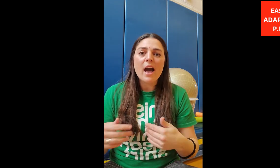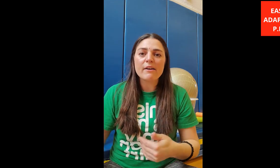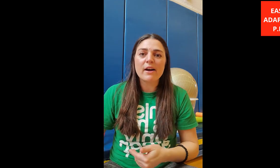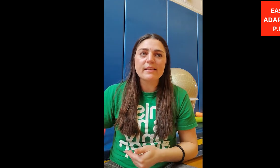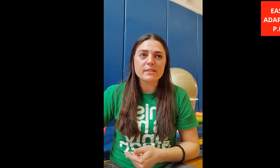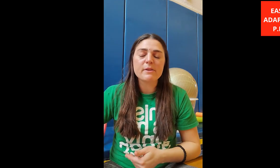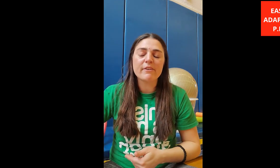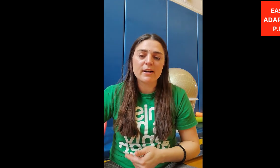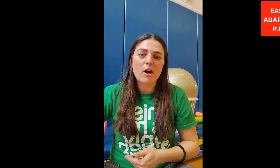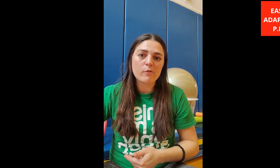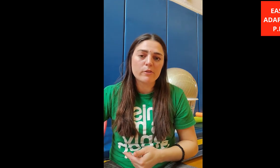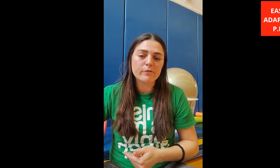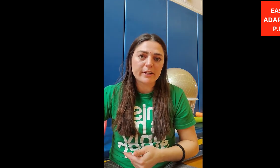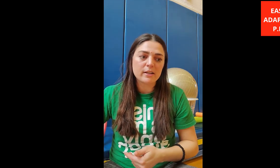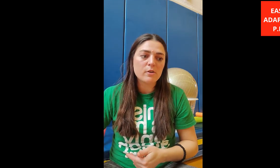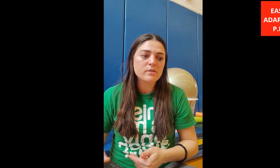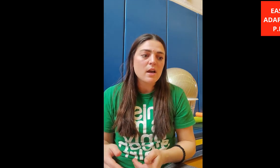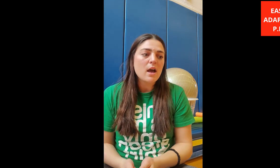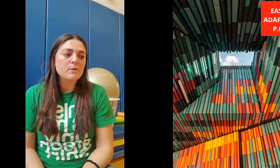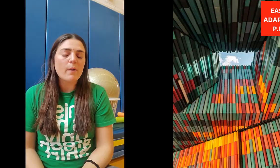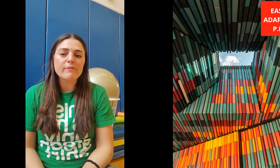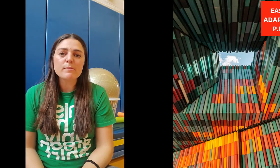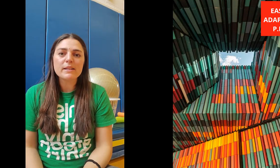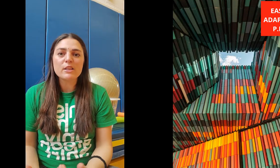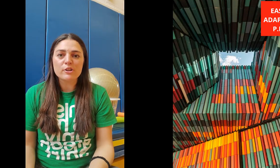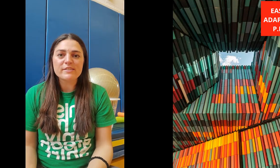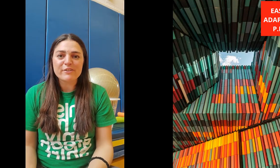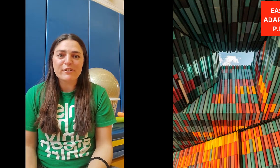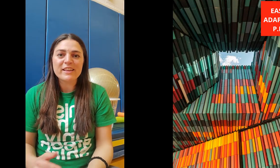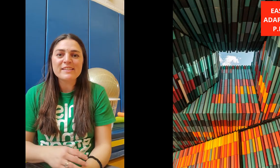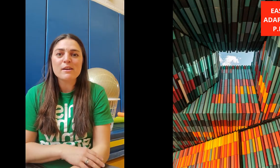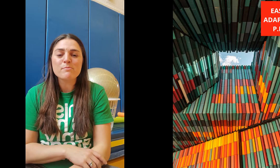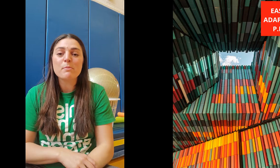I find that to be very helpful for kiddos. You know everybody learns differently some people